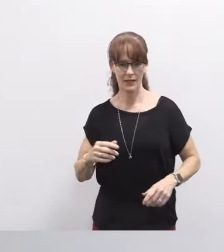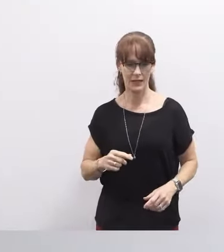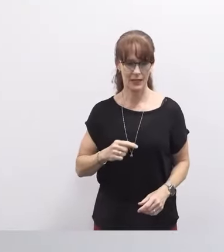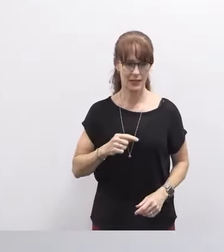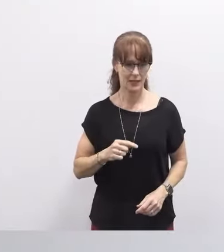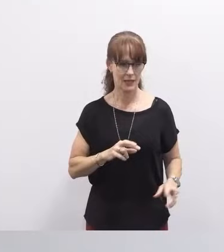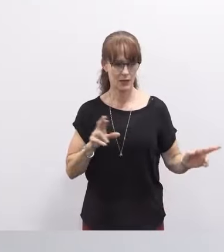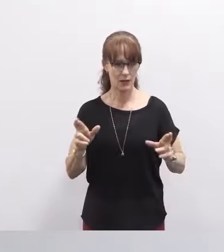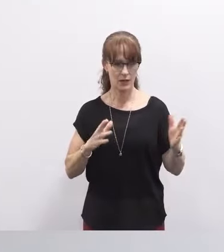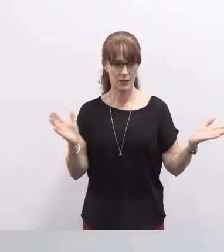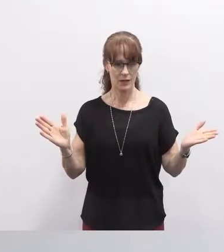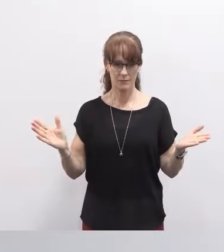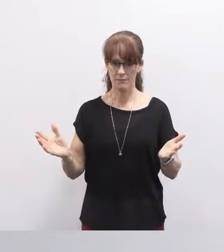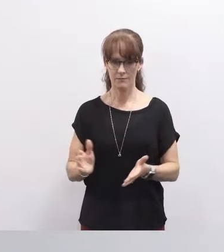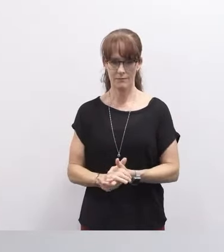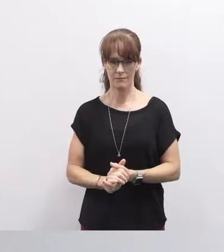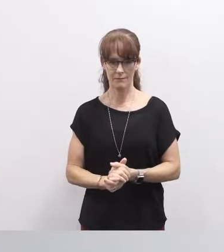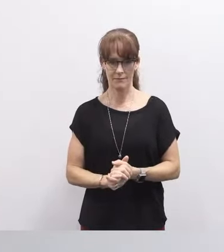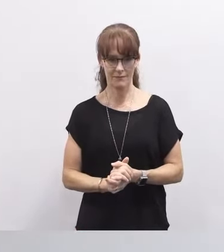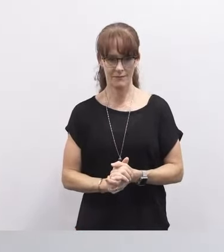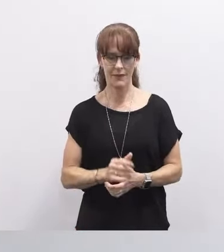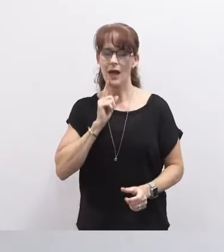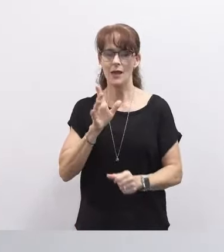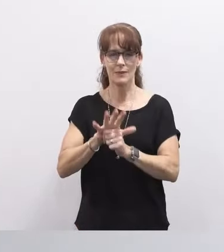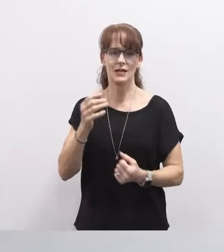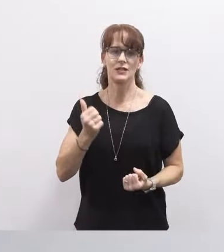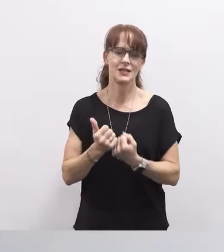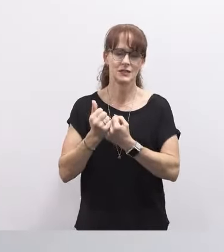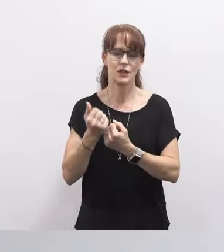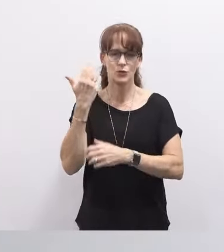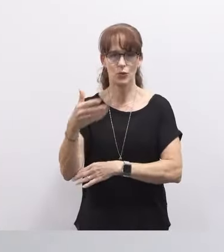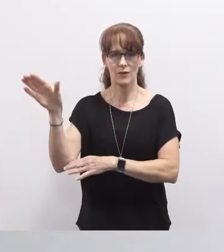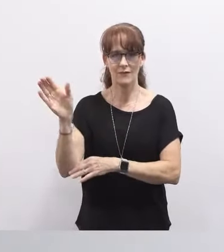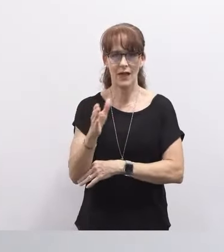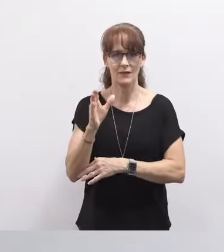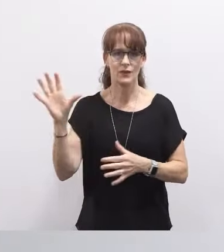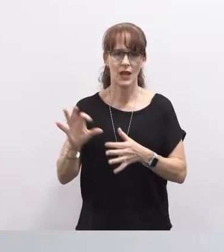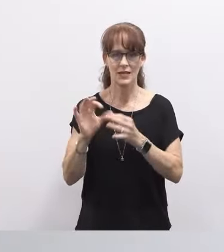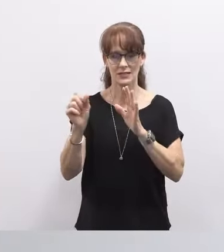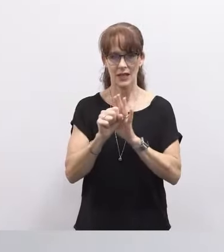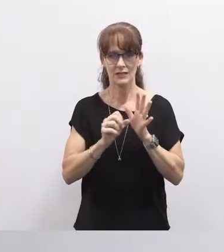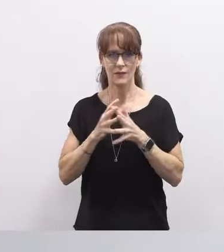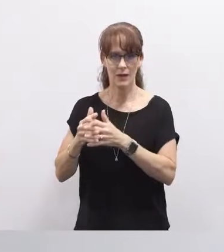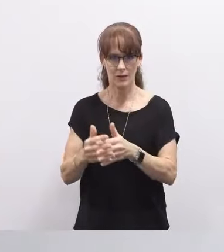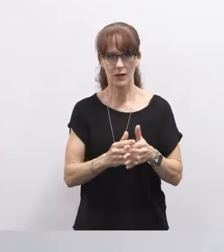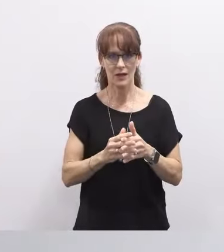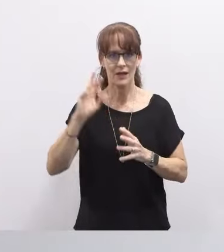Everyone repeat after me. [All] I pledge allegiance to the flag of the United States of America,